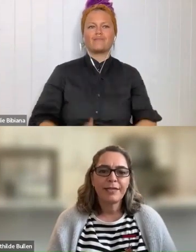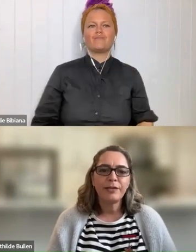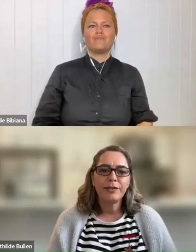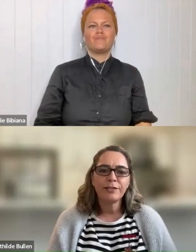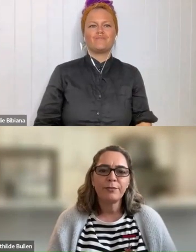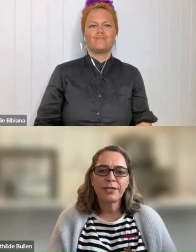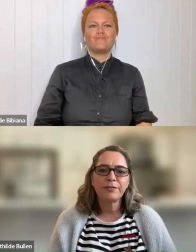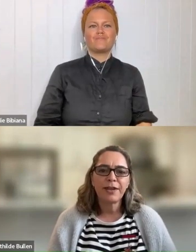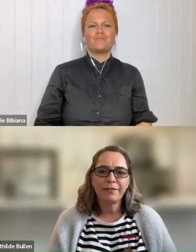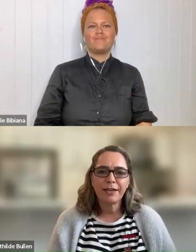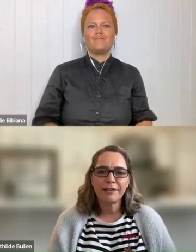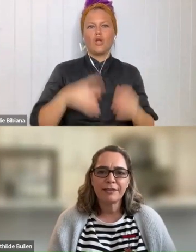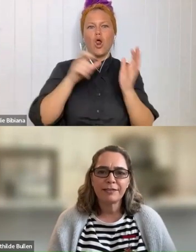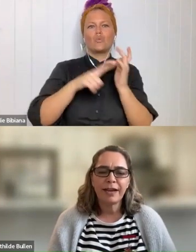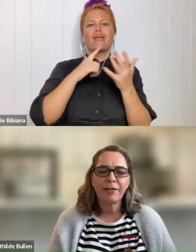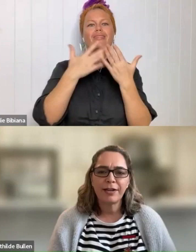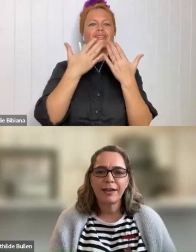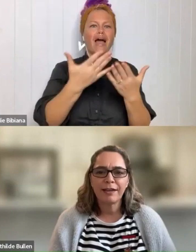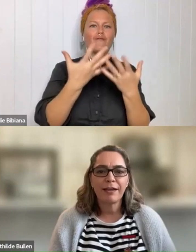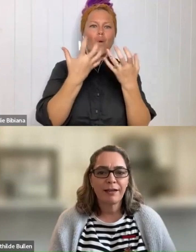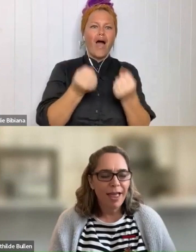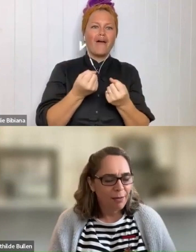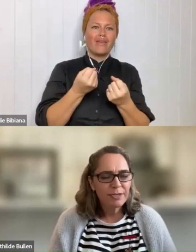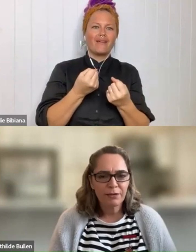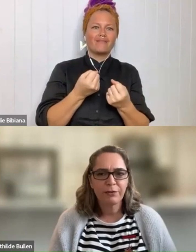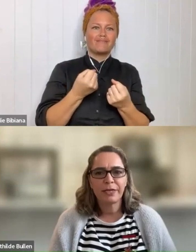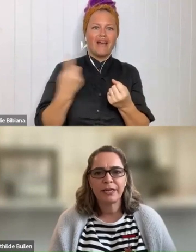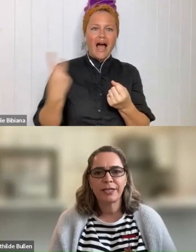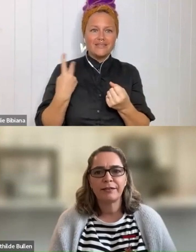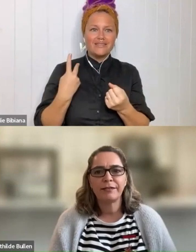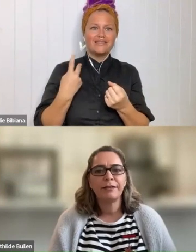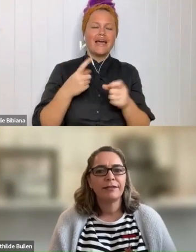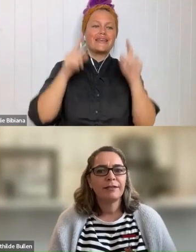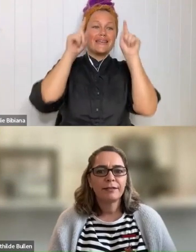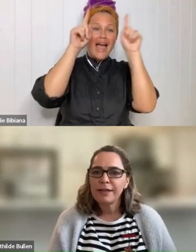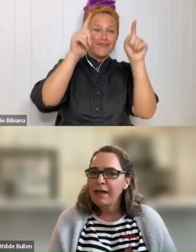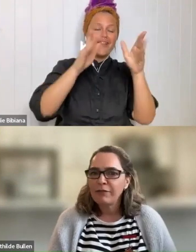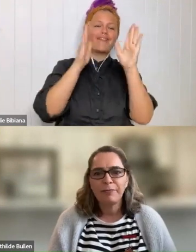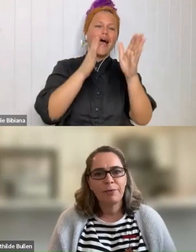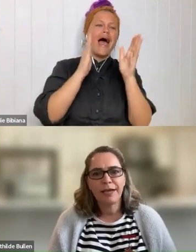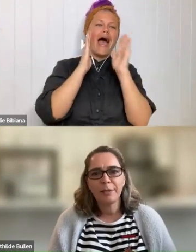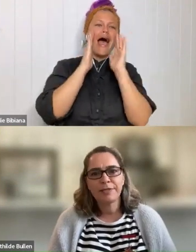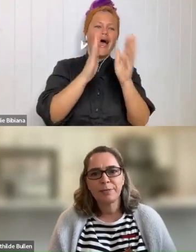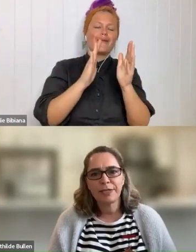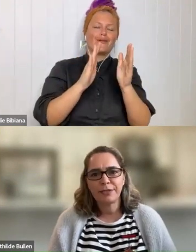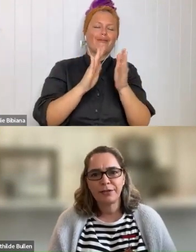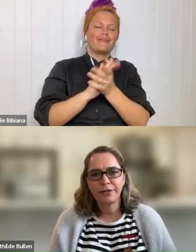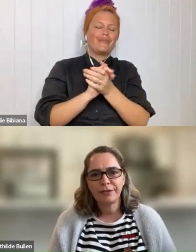Thank you so much for having us. Caroline, absolute pleasure. Love being able to speak to you.